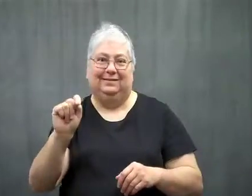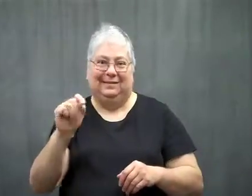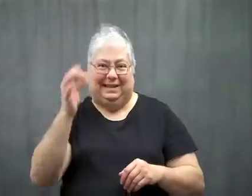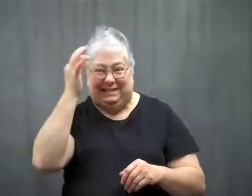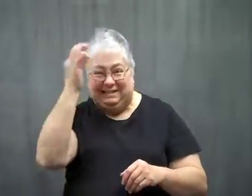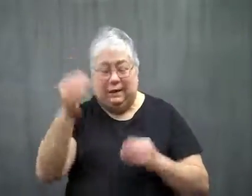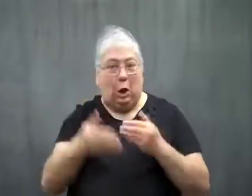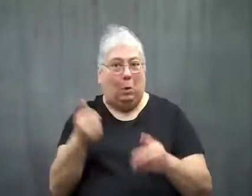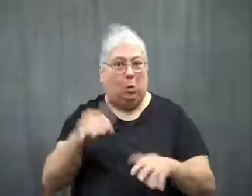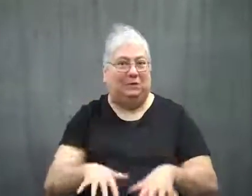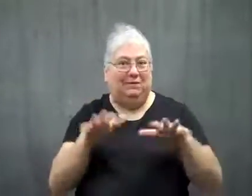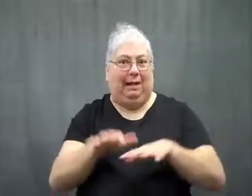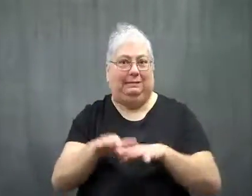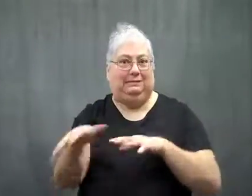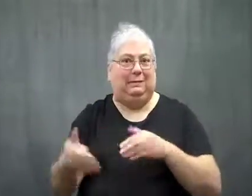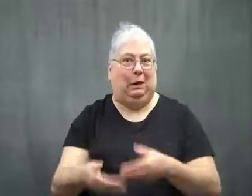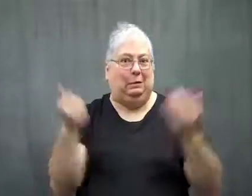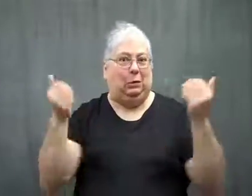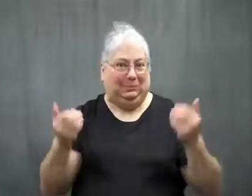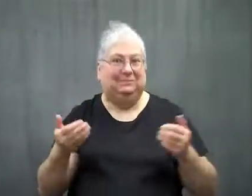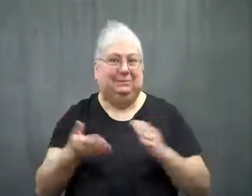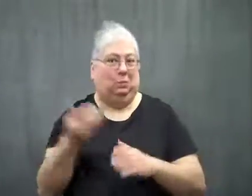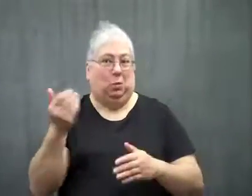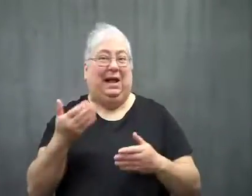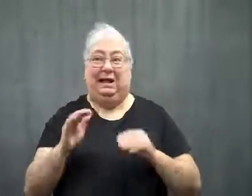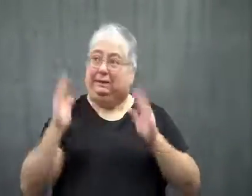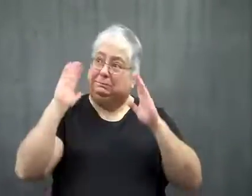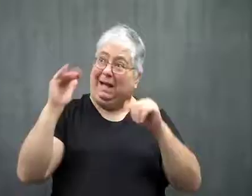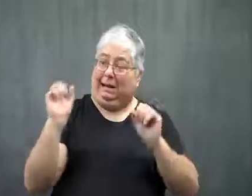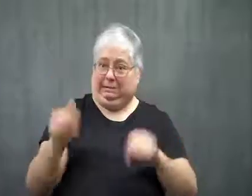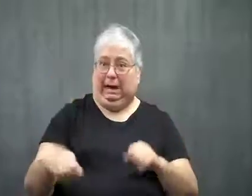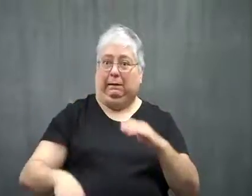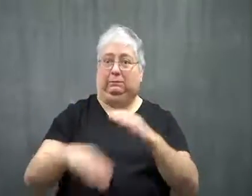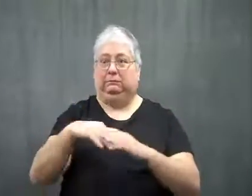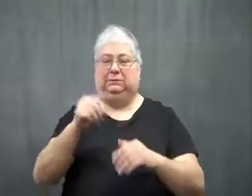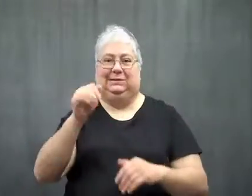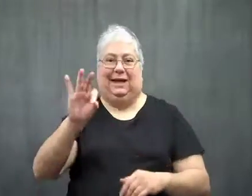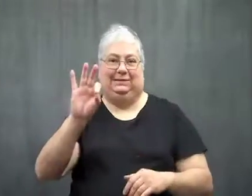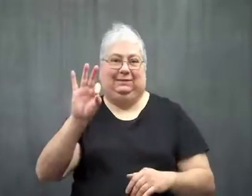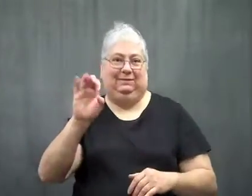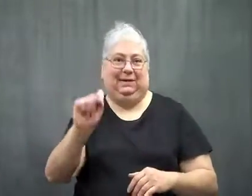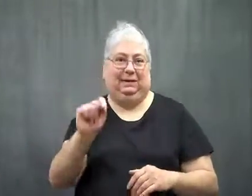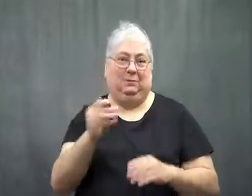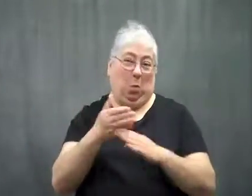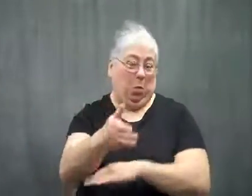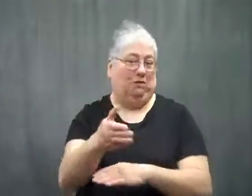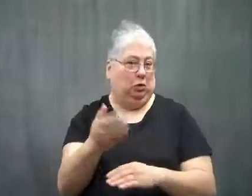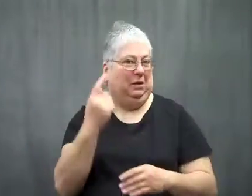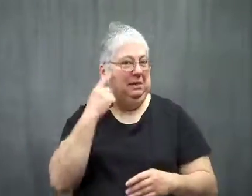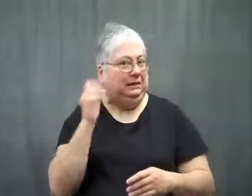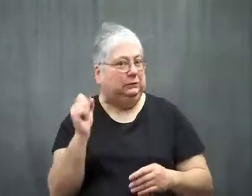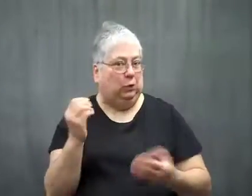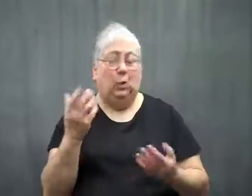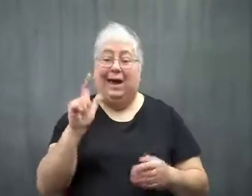It is very close to flooding. It's expected to reach over 19 feet.